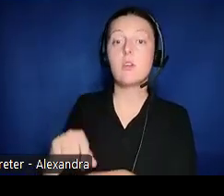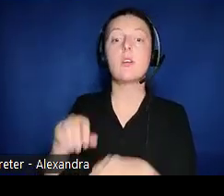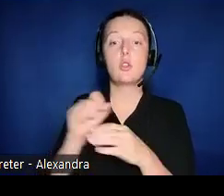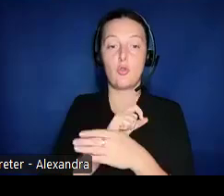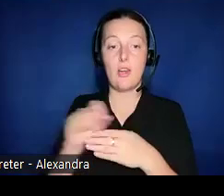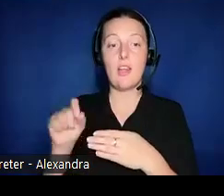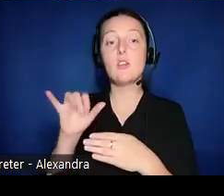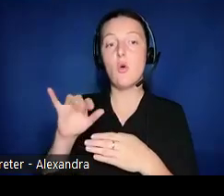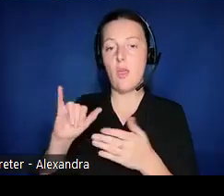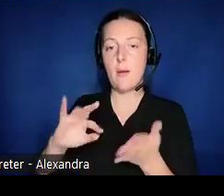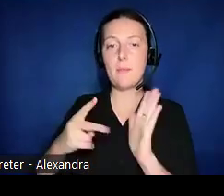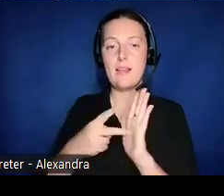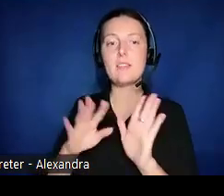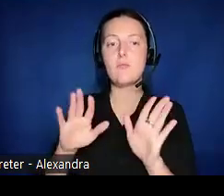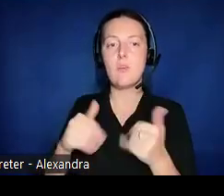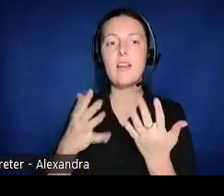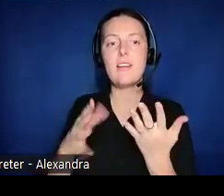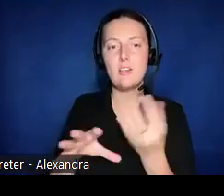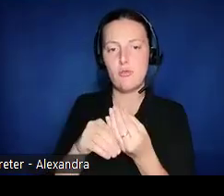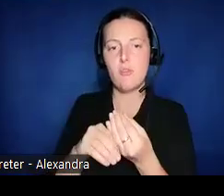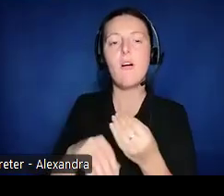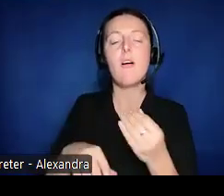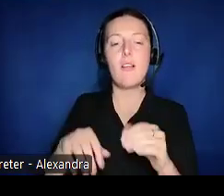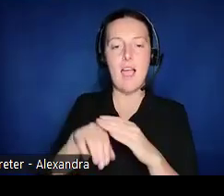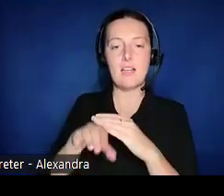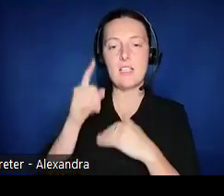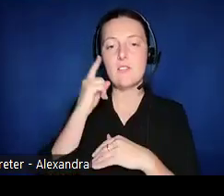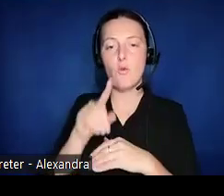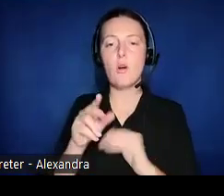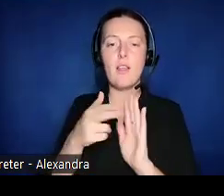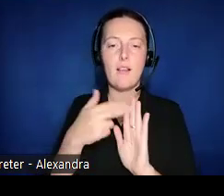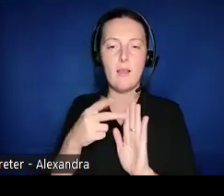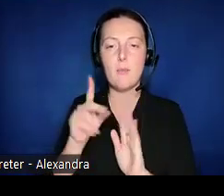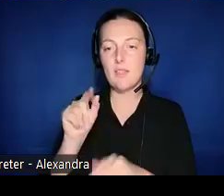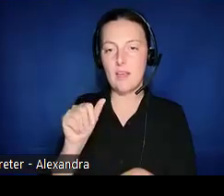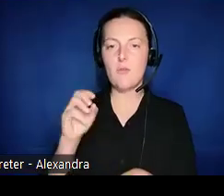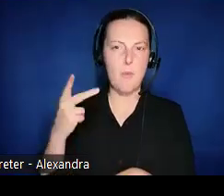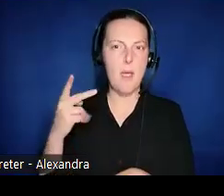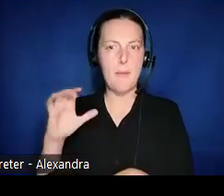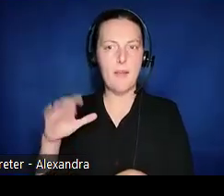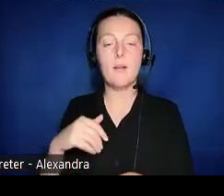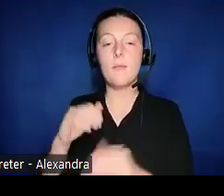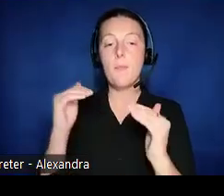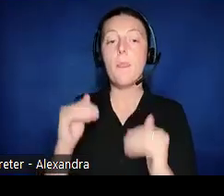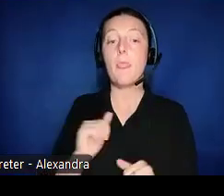uh Epic. Um I'm planning on getting additional training uh in computational cognitive models